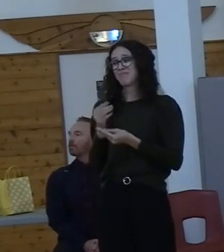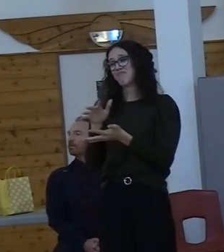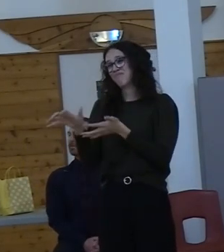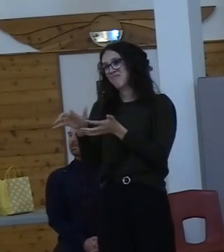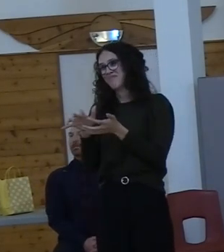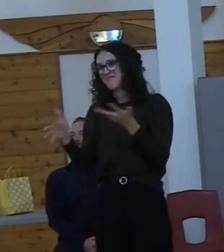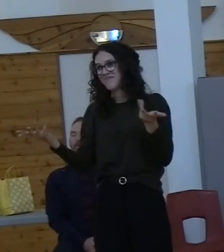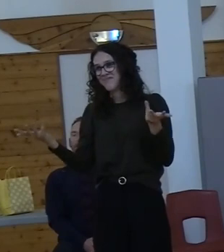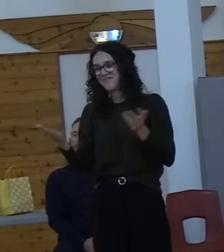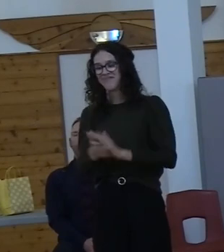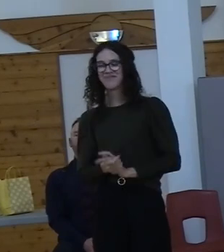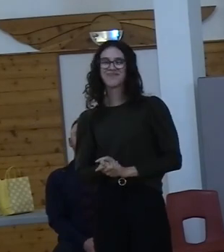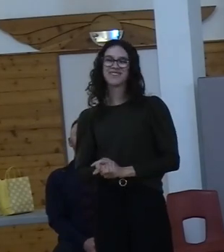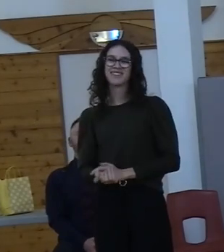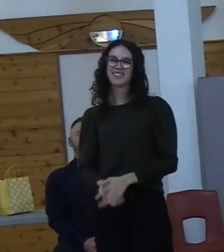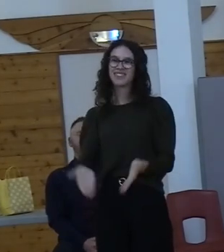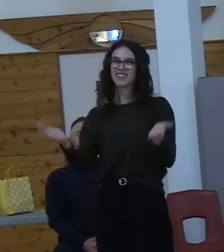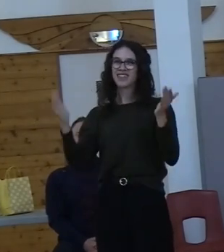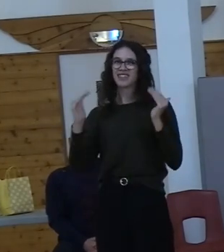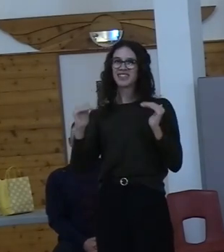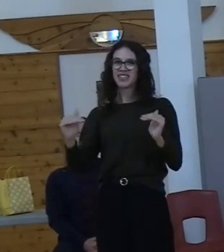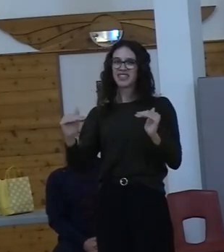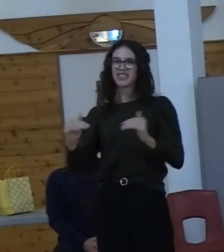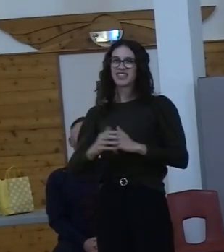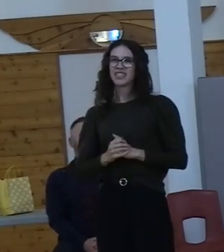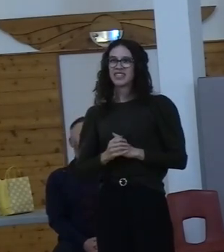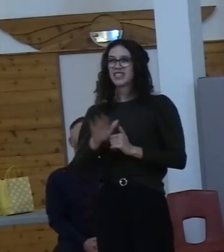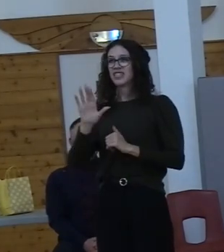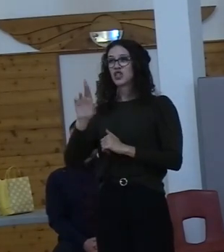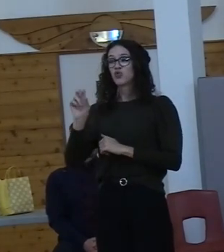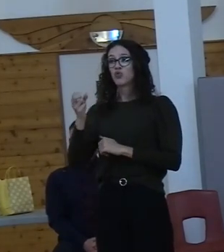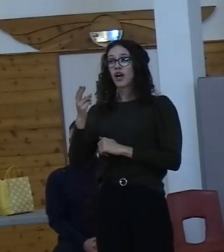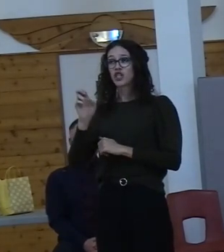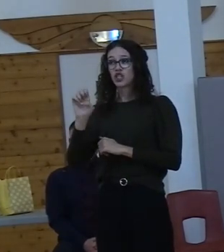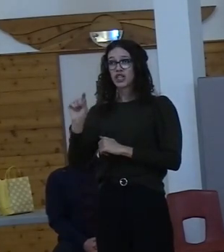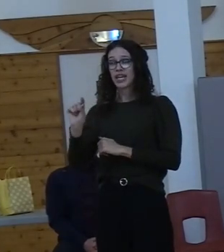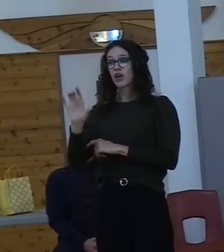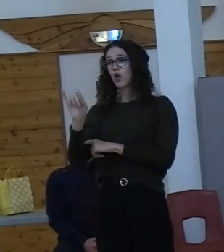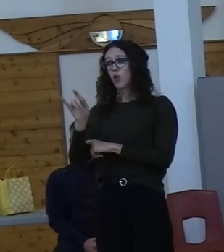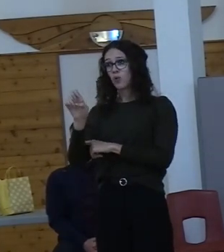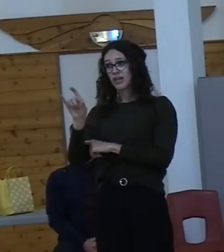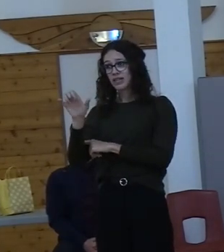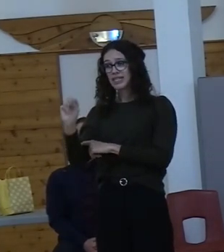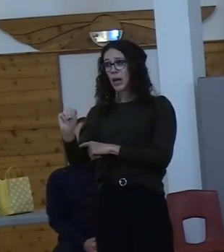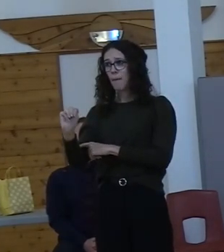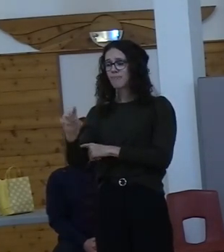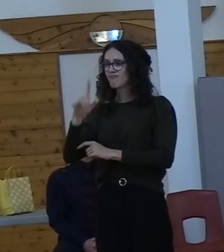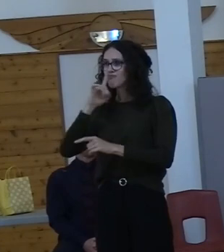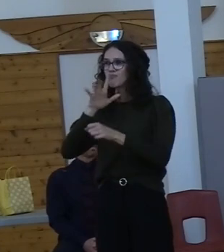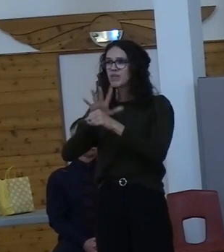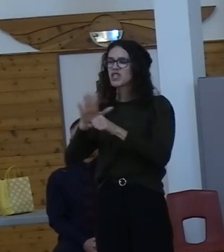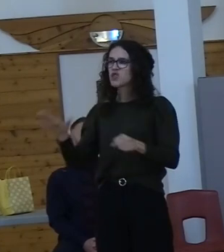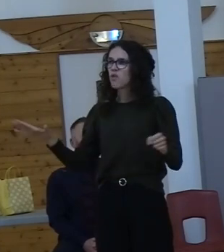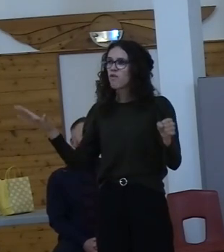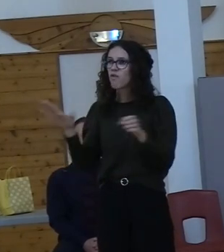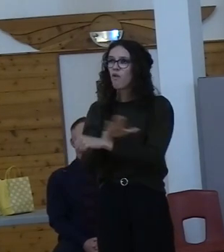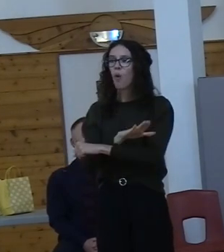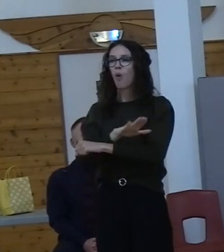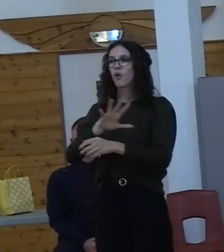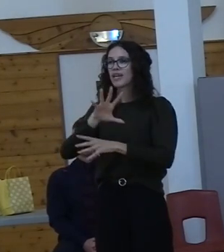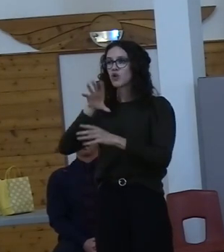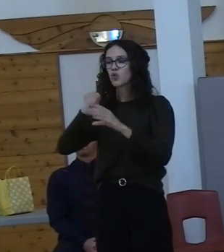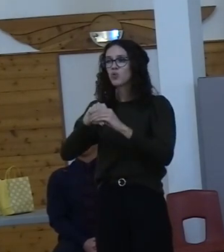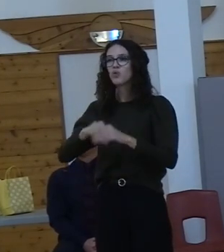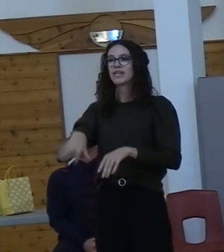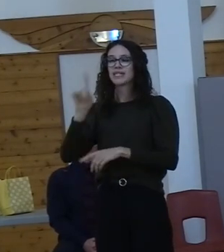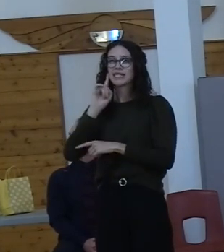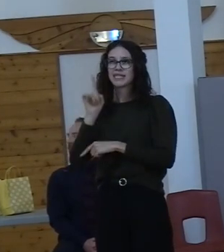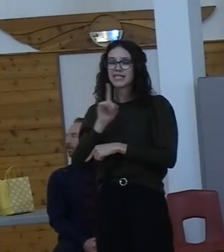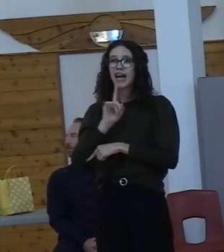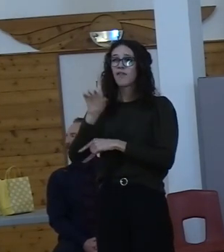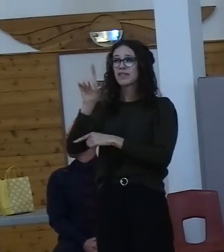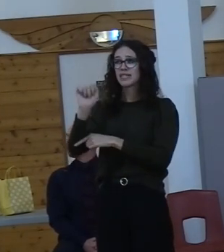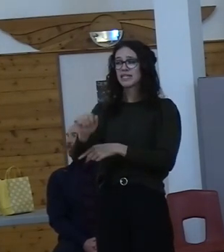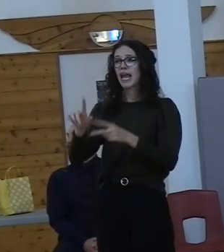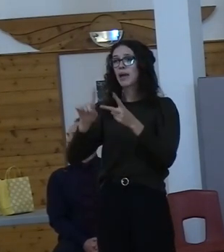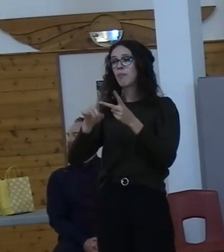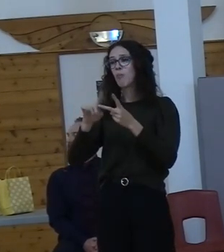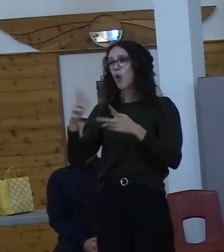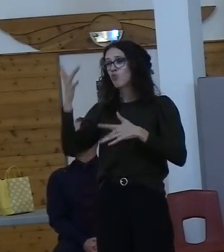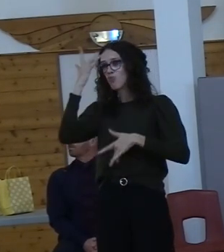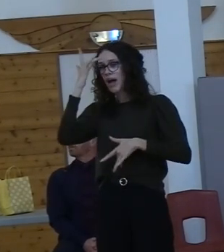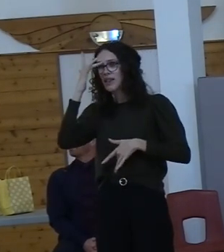So going on from there, Crushing Polonolism is dedicated to the full inclusion of our deaf, disabled, ill and neurodivergent relatives and friends.